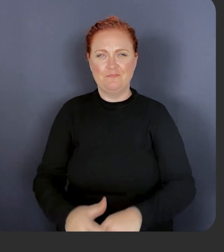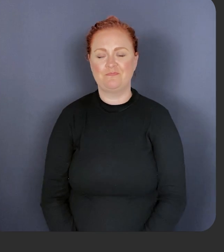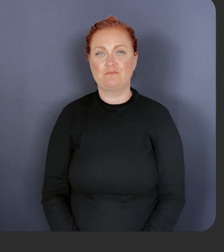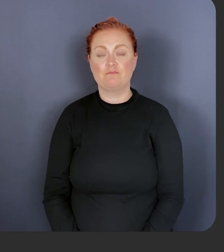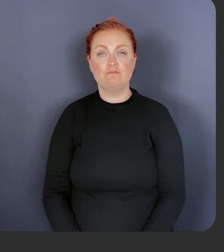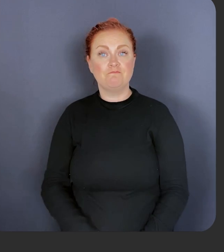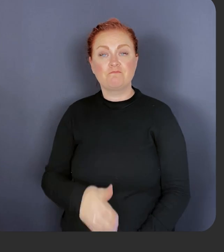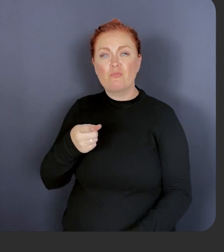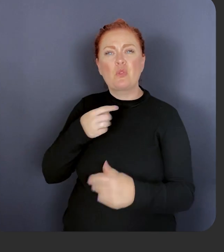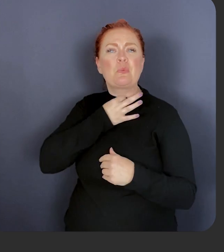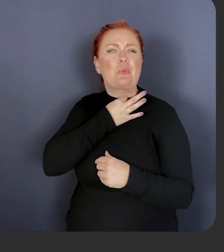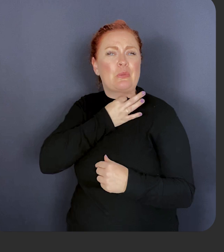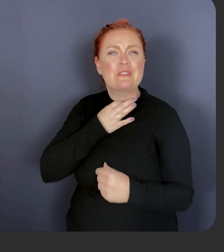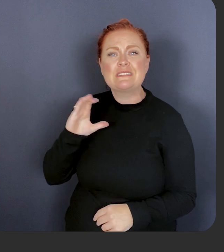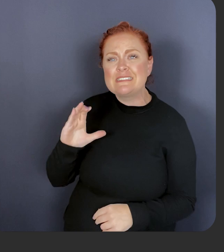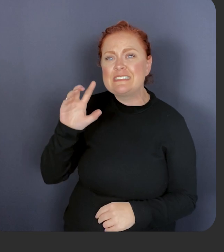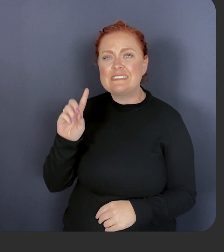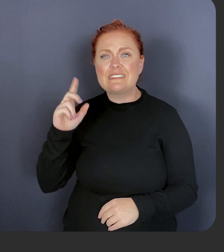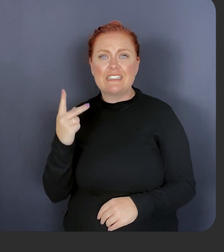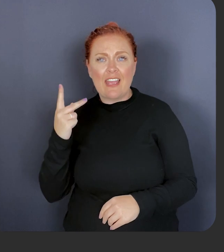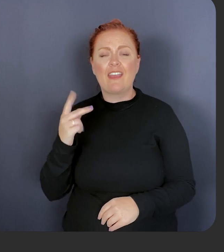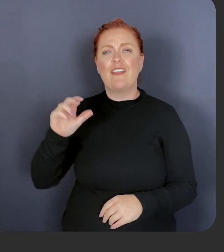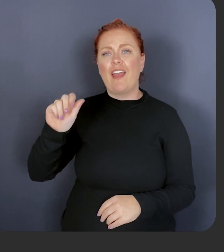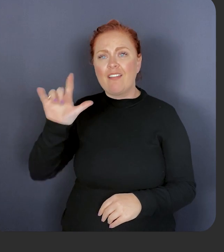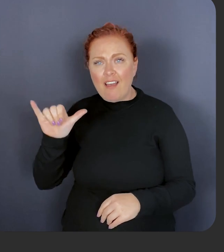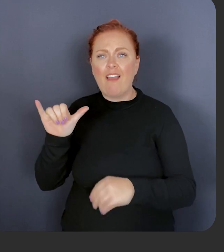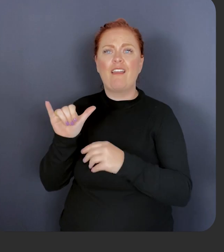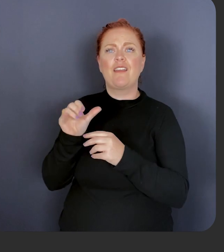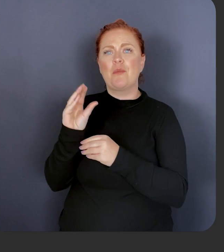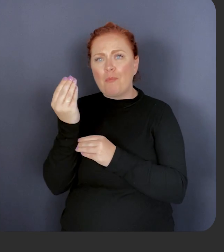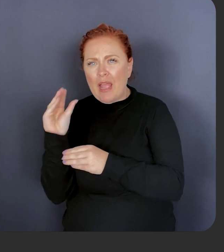You can read more about what the CDK A11Y package does